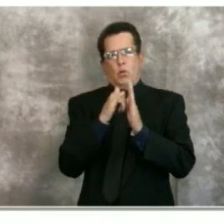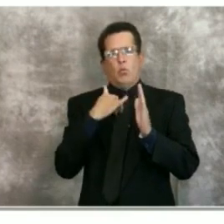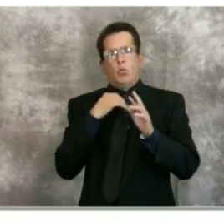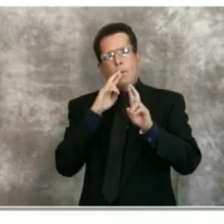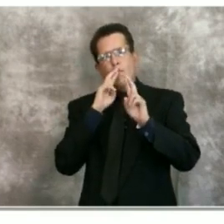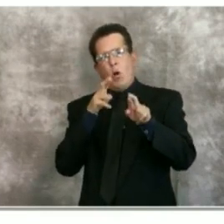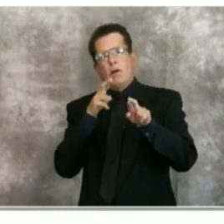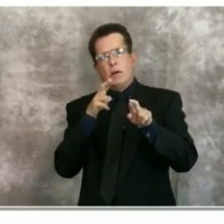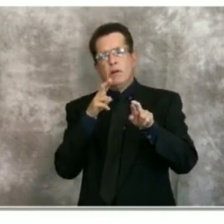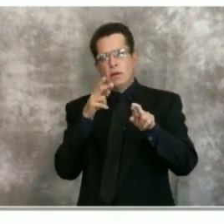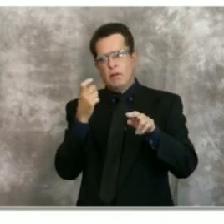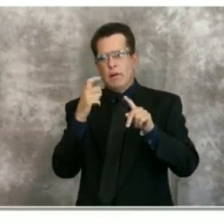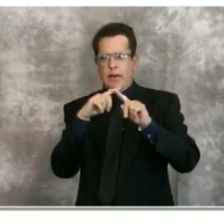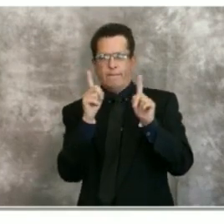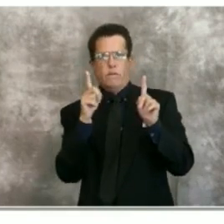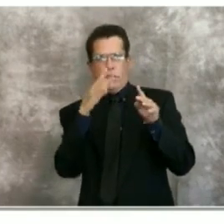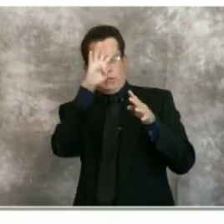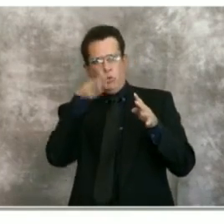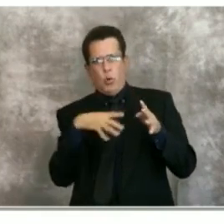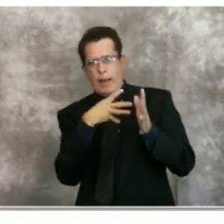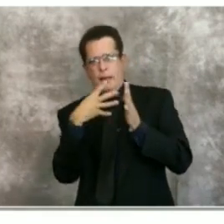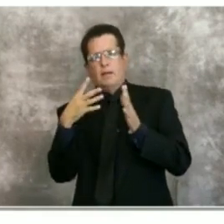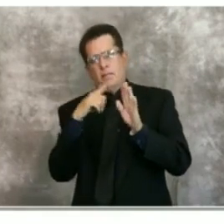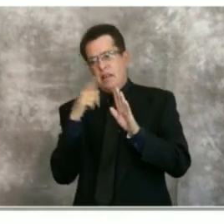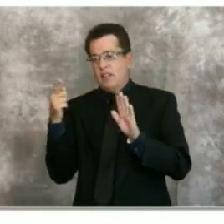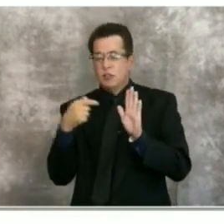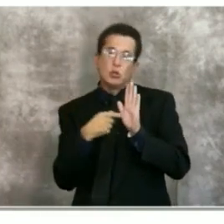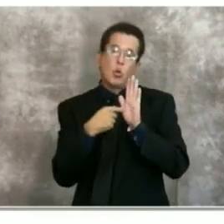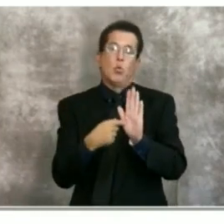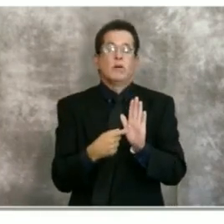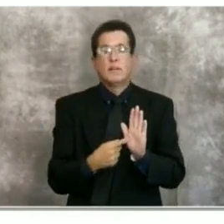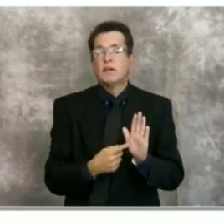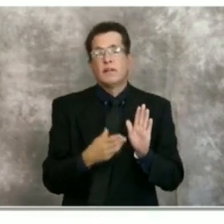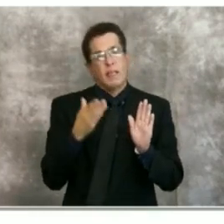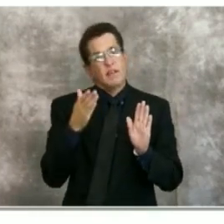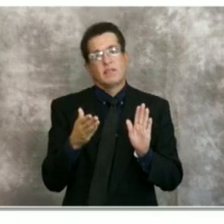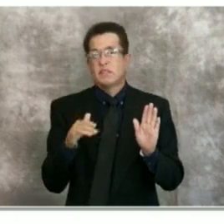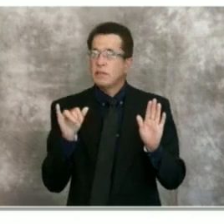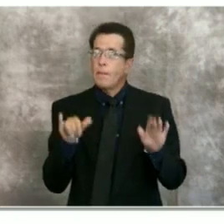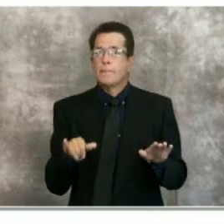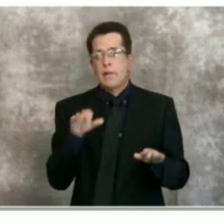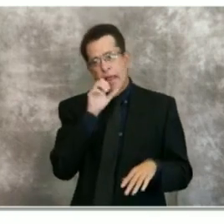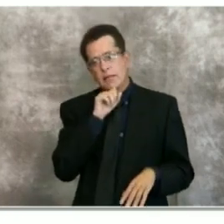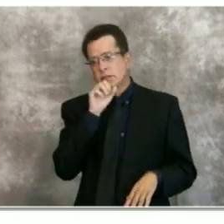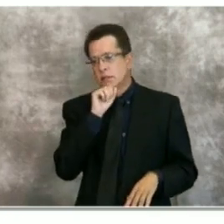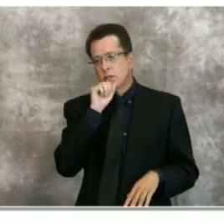SHARED WITH YOU 20 TO 29. 32 OF 3940 49 AGE GROUP HERE DAY OR GROUPED A LITTLE DIFFERENTLY THAN THE WAY WE